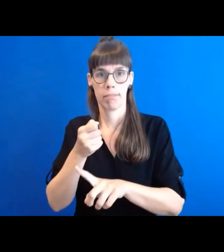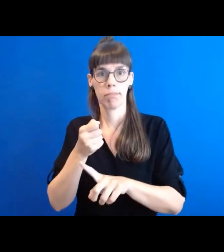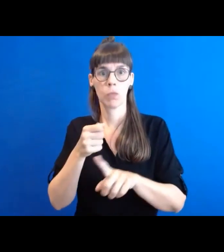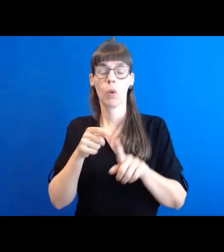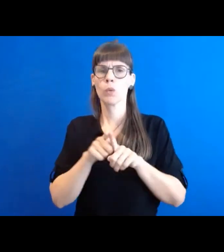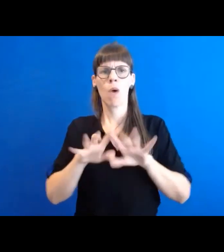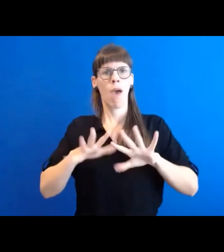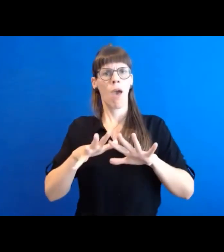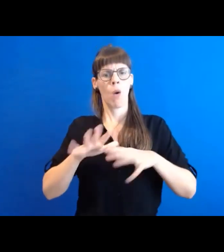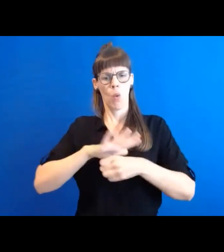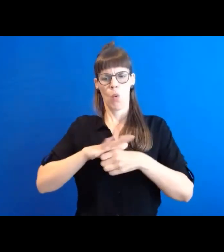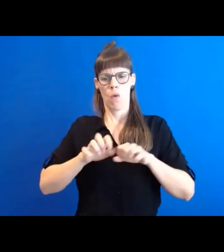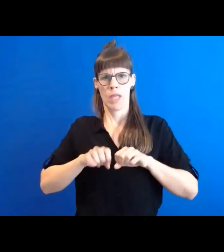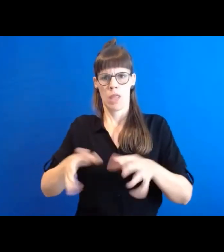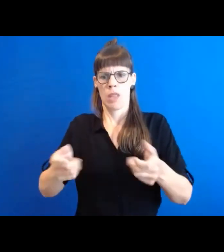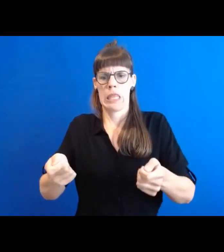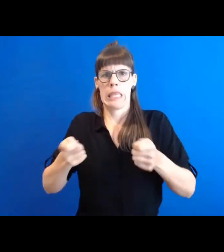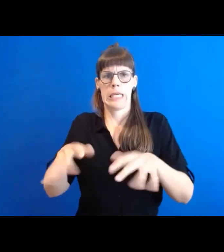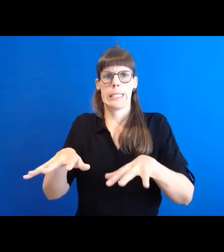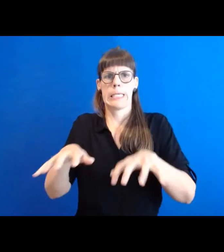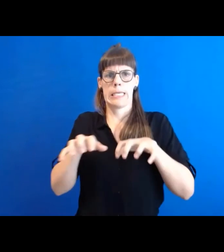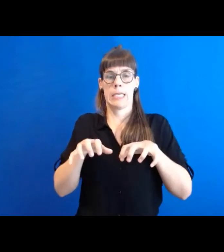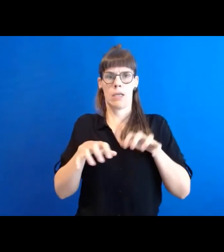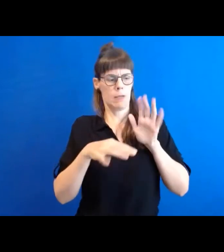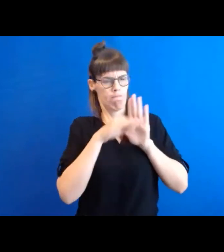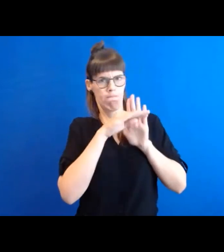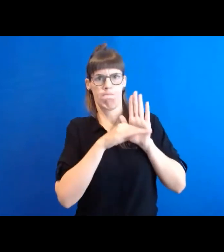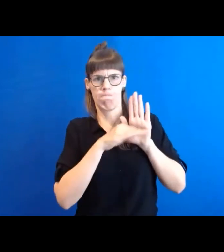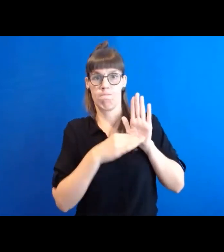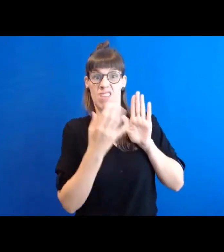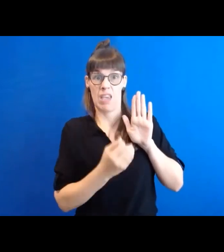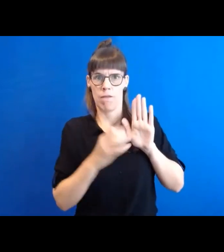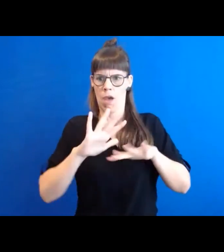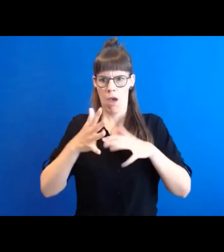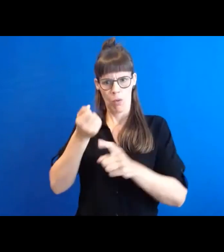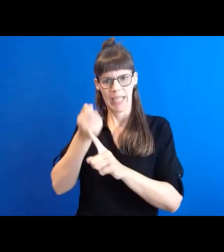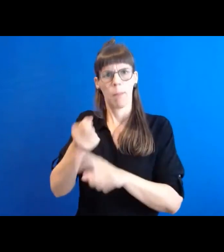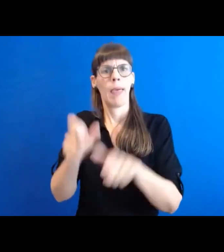the pandemic. It explores the impact of the pandemic and